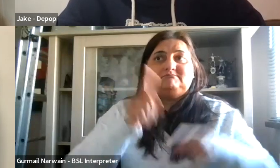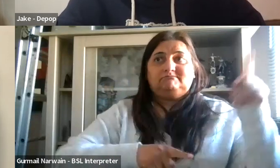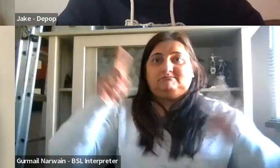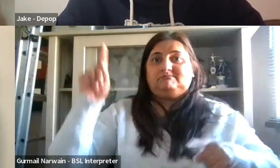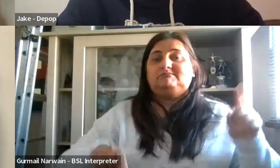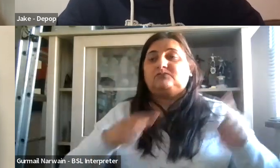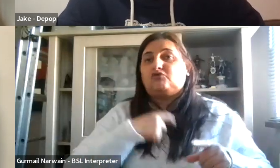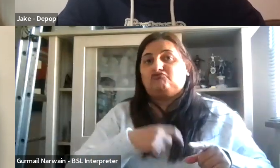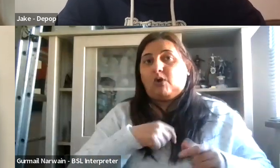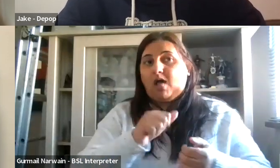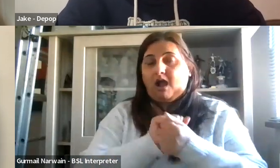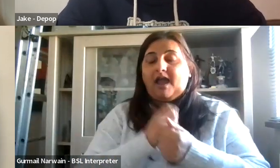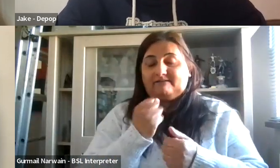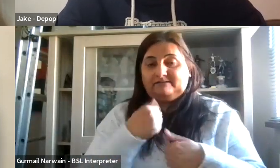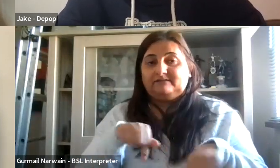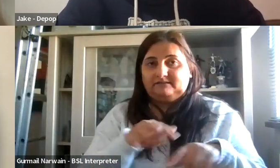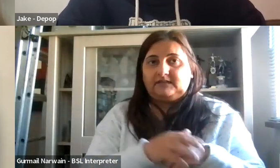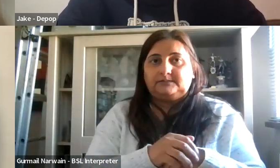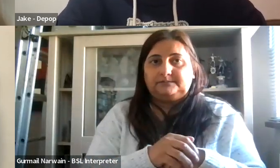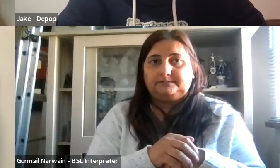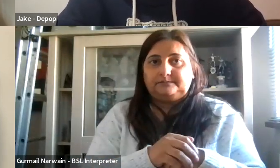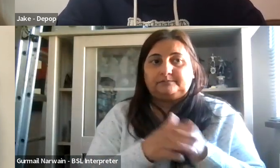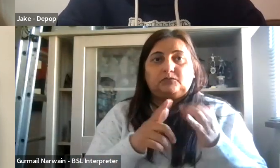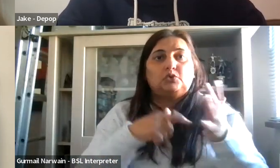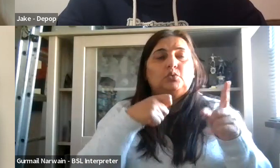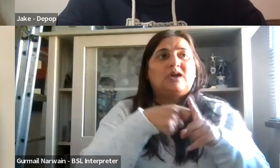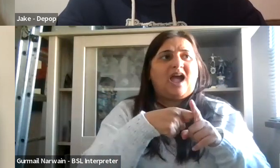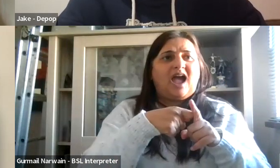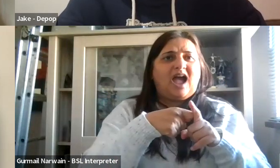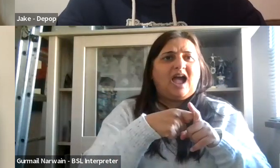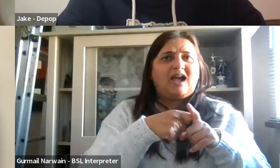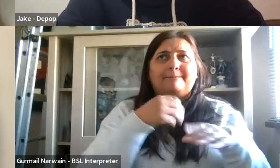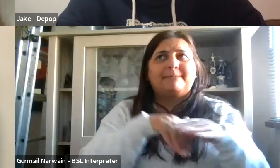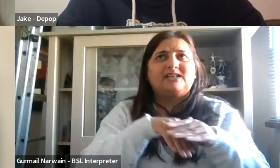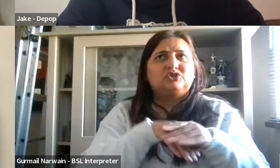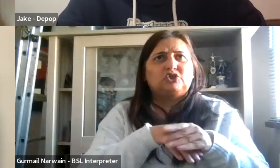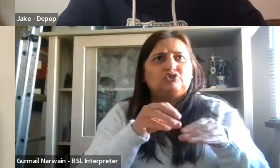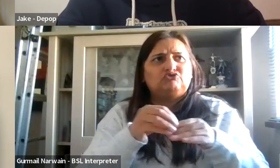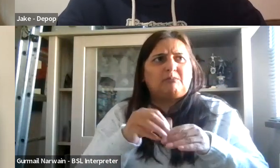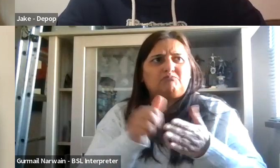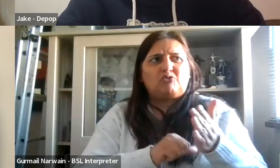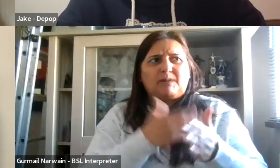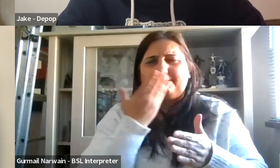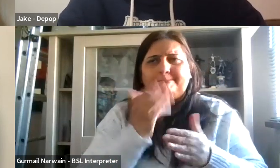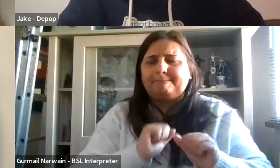that we hire for in the Uk. We to definitely have a variety of different roles that we higher for, in the UK we don't currently have an internship program at the moment. It's something that we'd love to consider moving forwards.